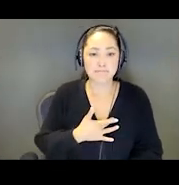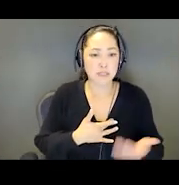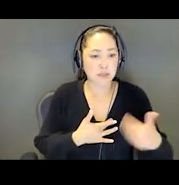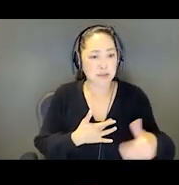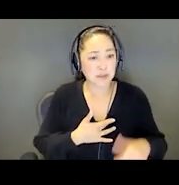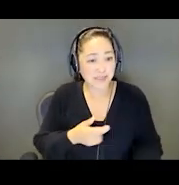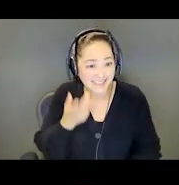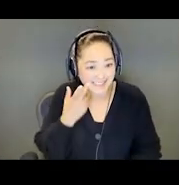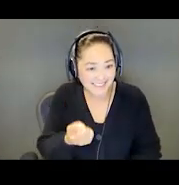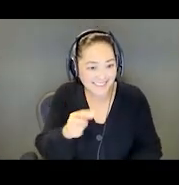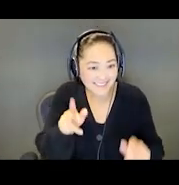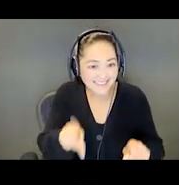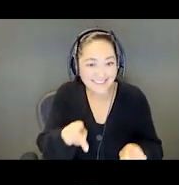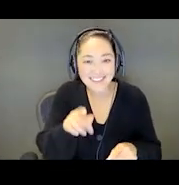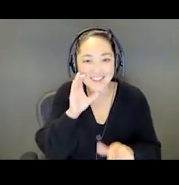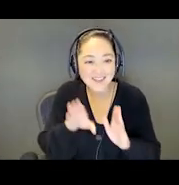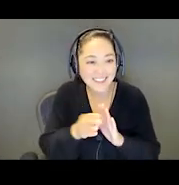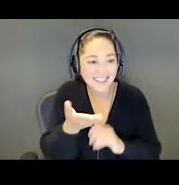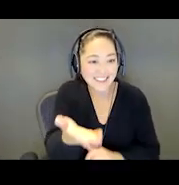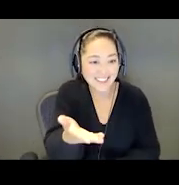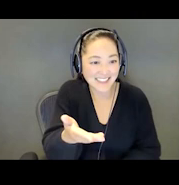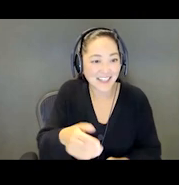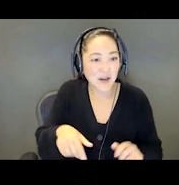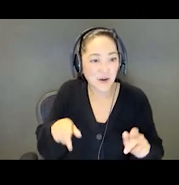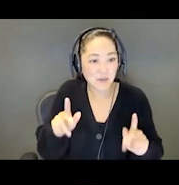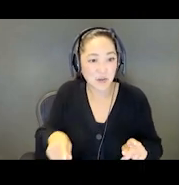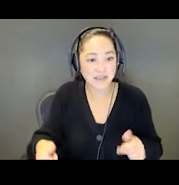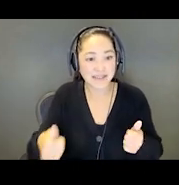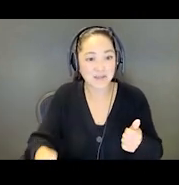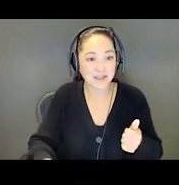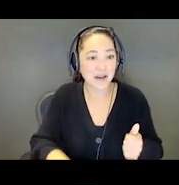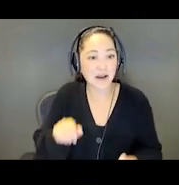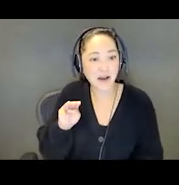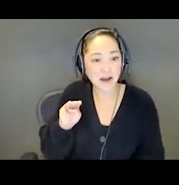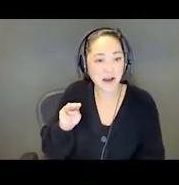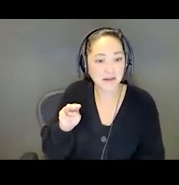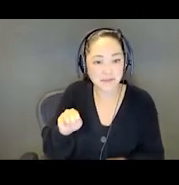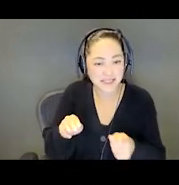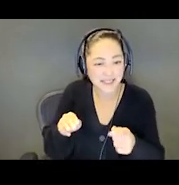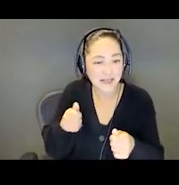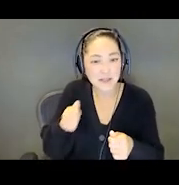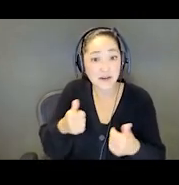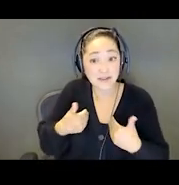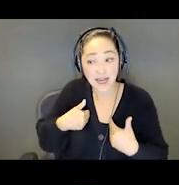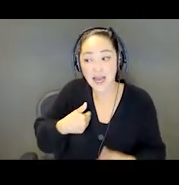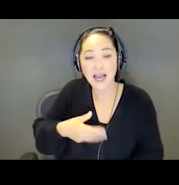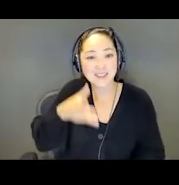And, michael has had grandfather who did marathons and then she couldn't explain herself but